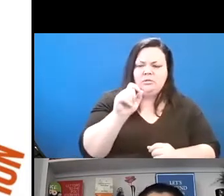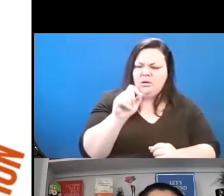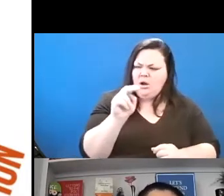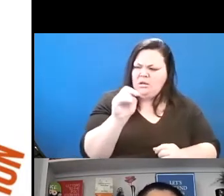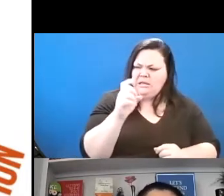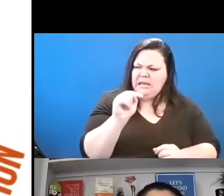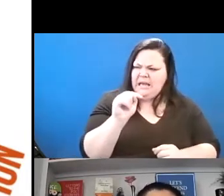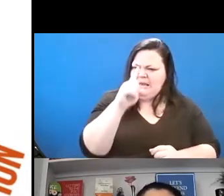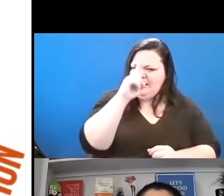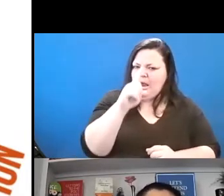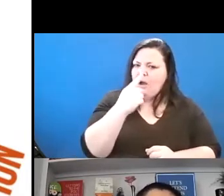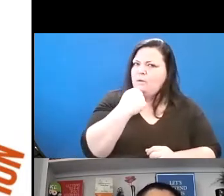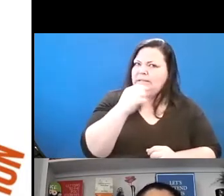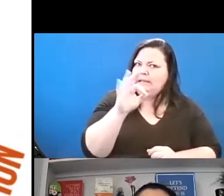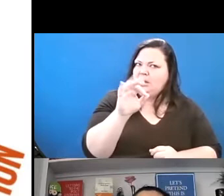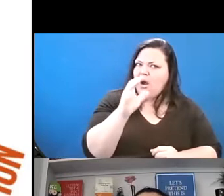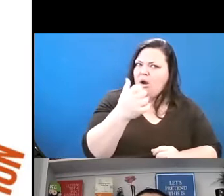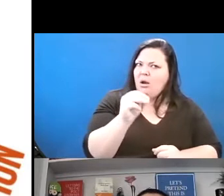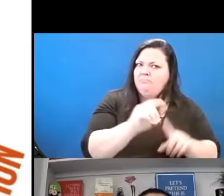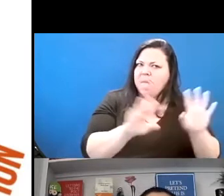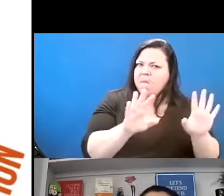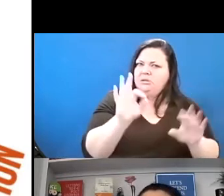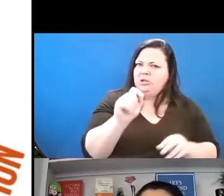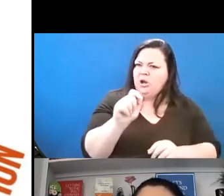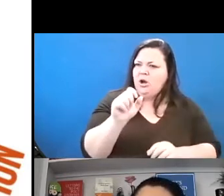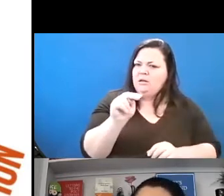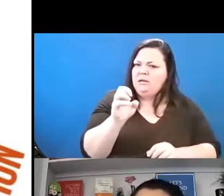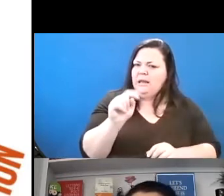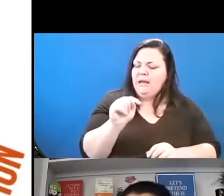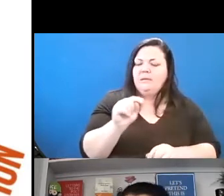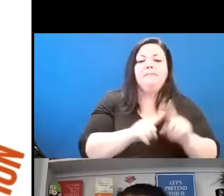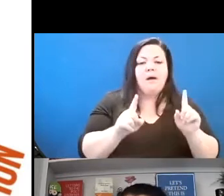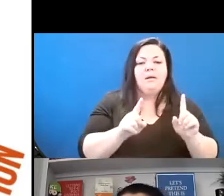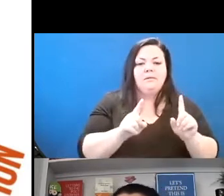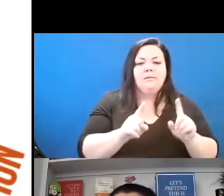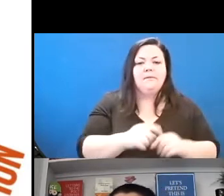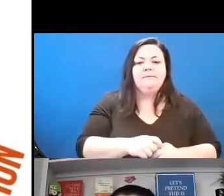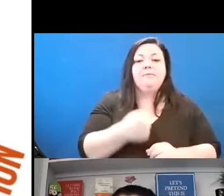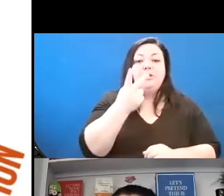to say.com but i think it's dotnet of our own which are the two main websites for fan fiction